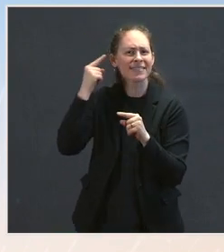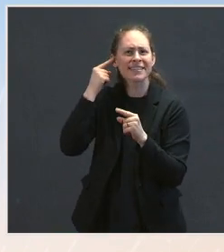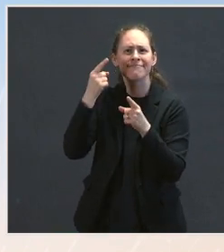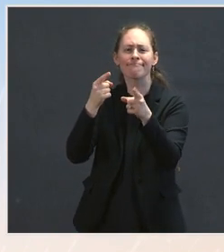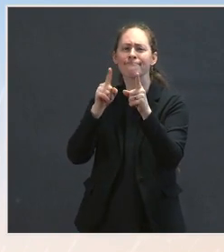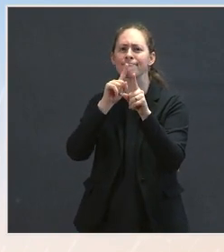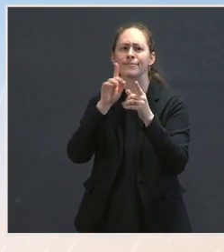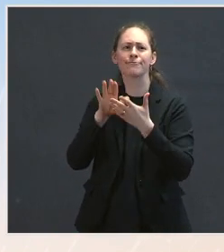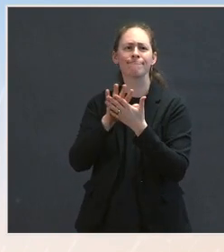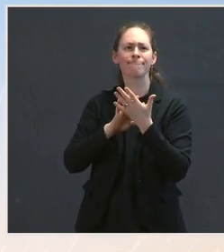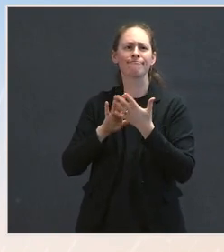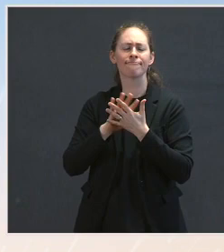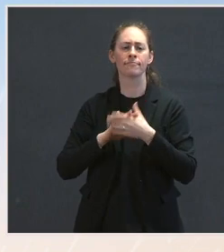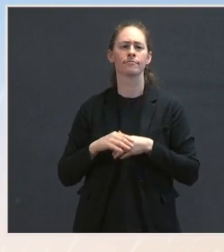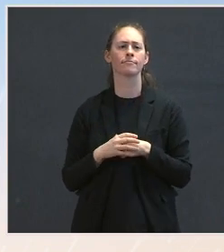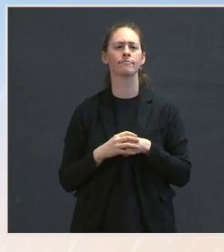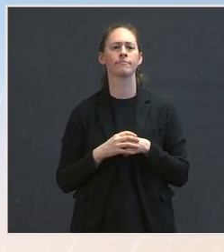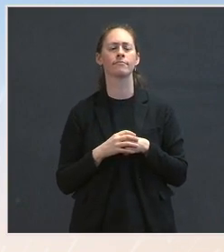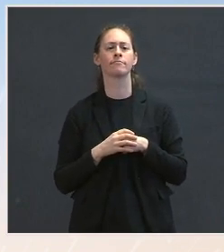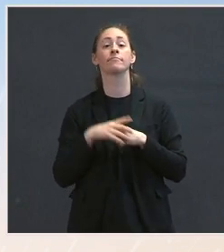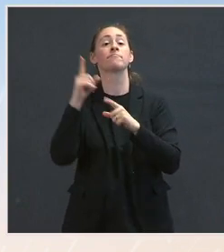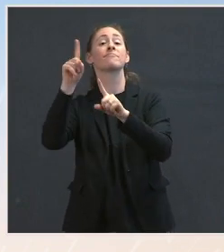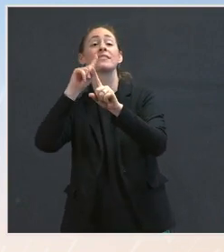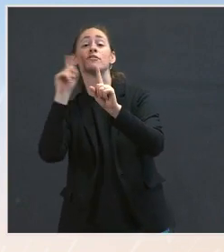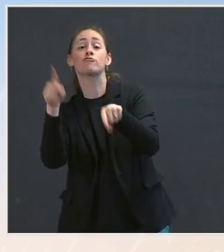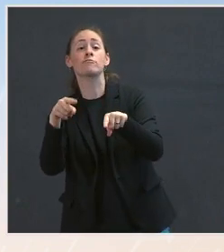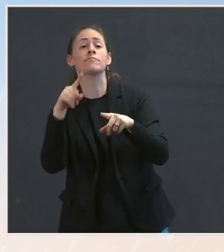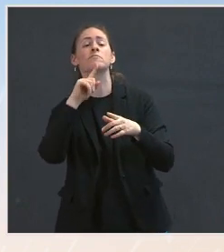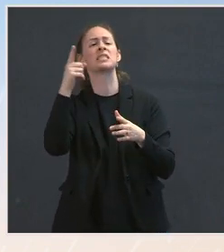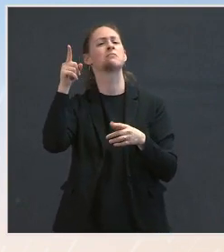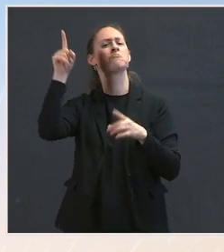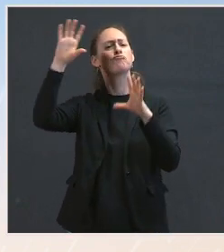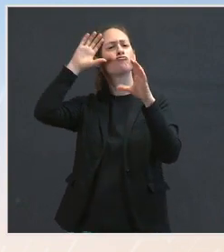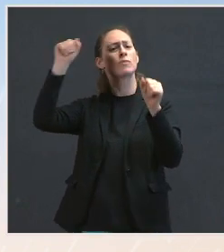Ms. Psaki: I think the President is certainly familiar with the process. He believes the leadership can do better.